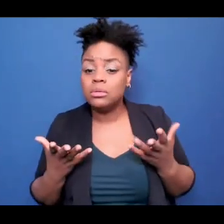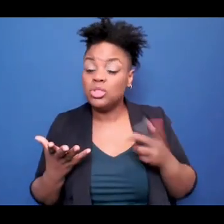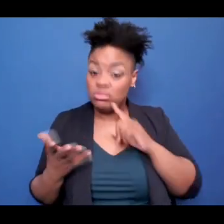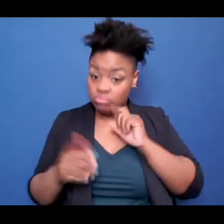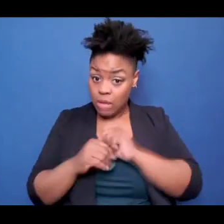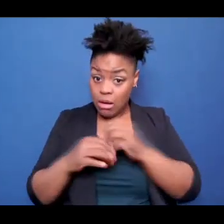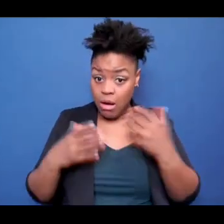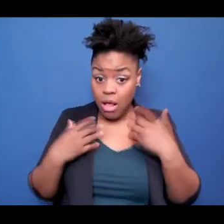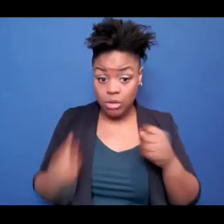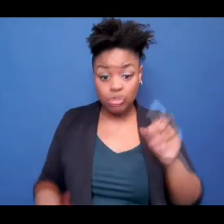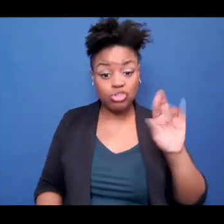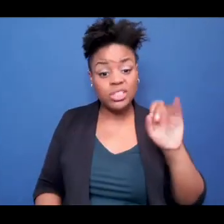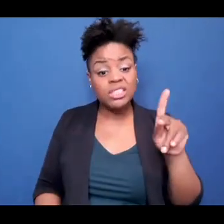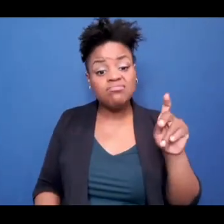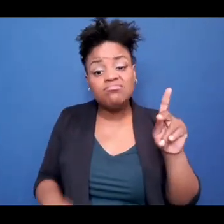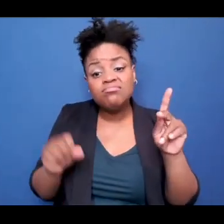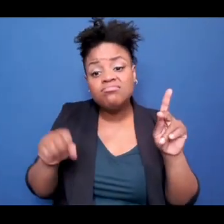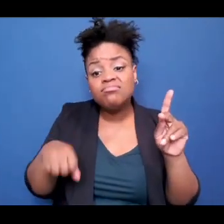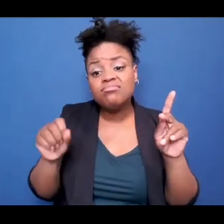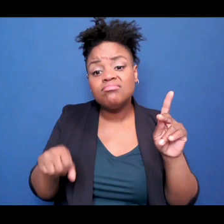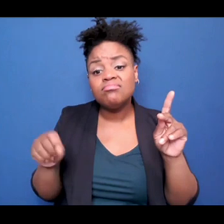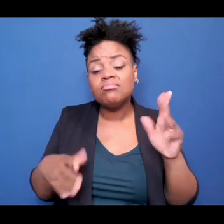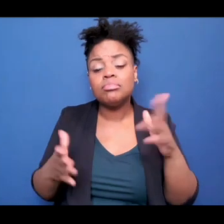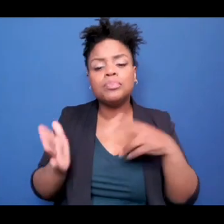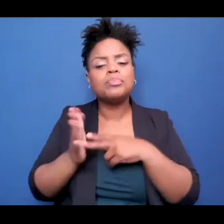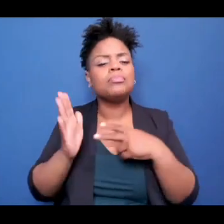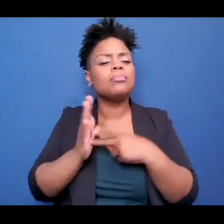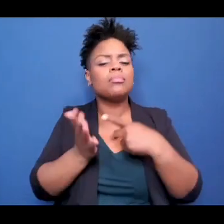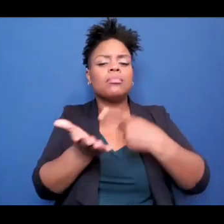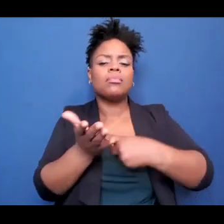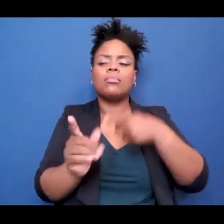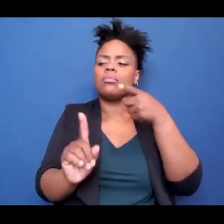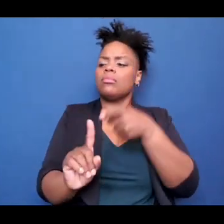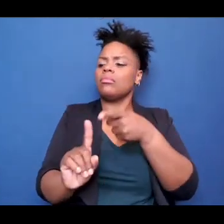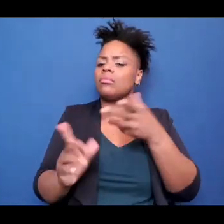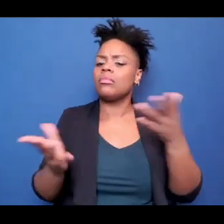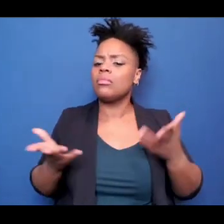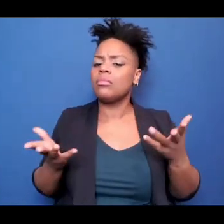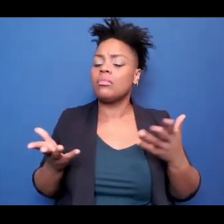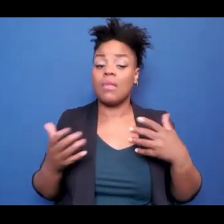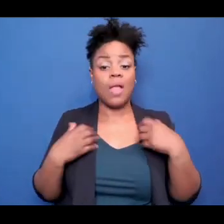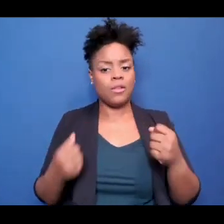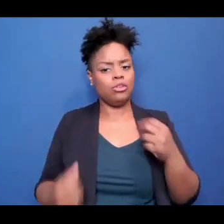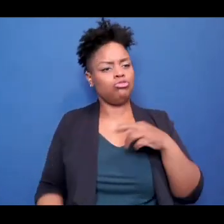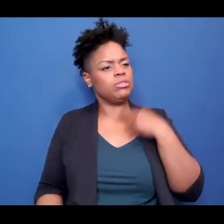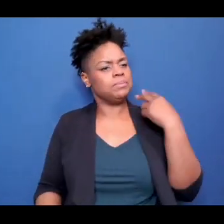AFRICAN AMERICAN HEALTH, IN FACT , IT'S REALLY HEALTH RISK. BUT WHAT IT MEANS TO TALK ABOUT AFRICAN AMERICAN HEALTH RISK IS